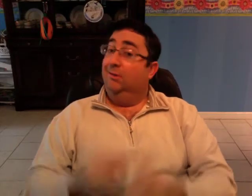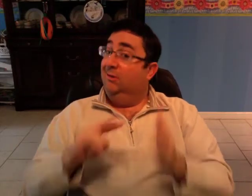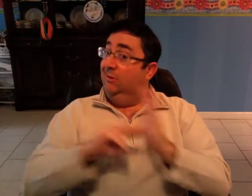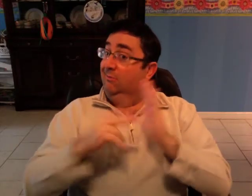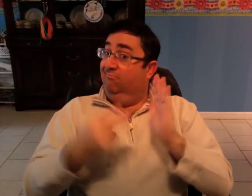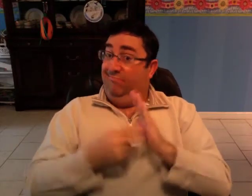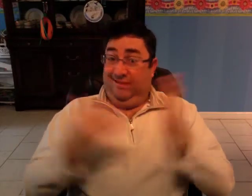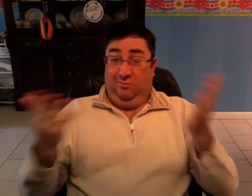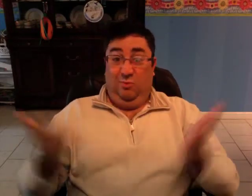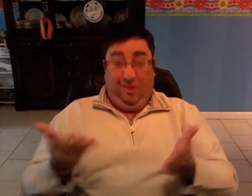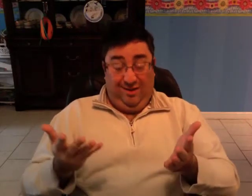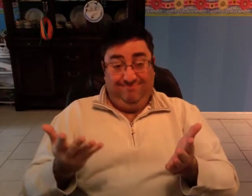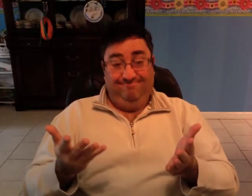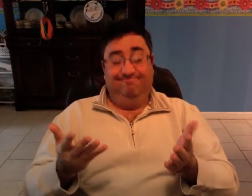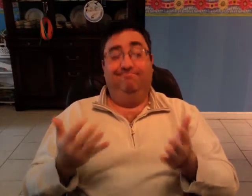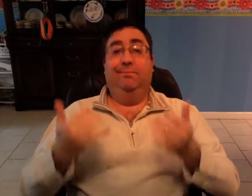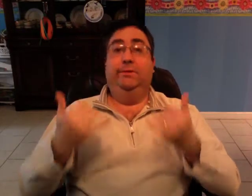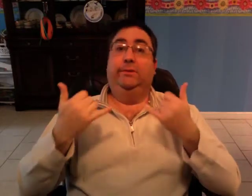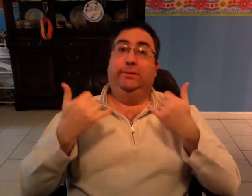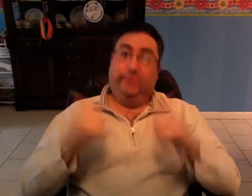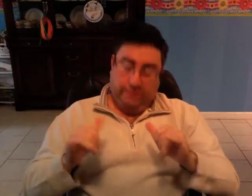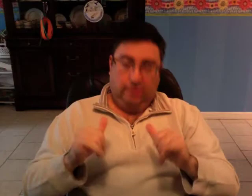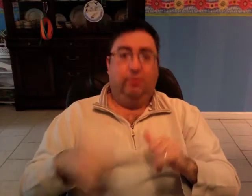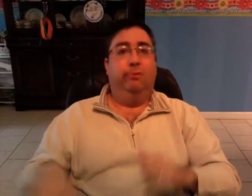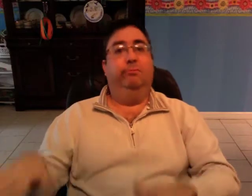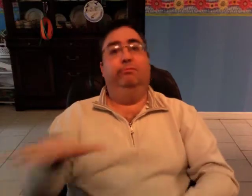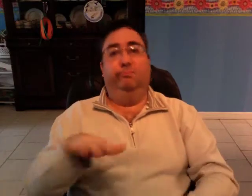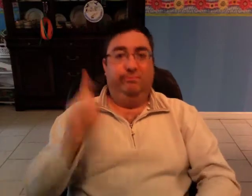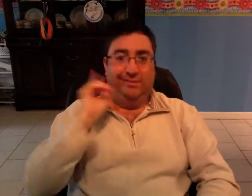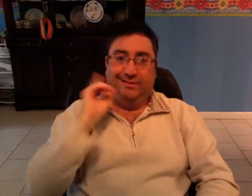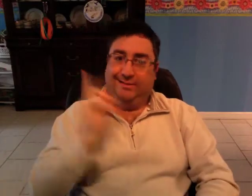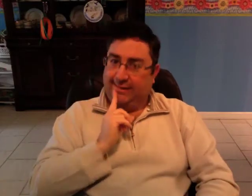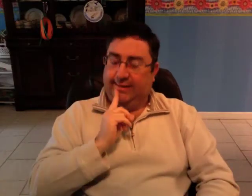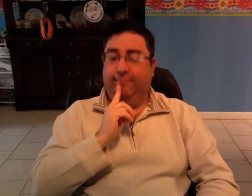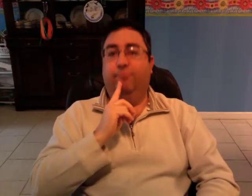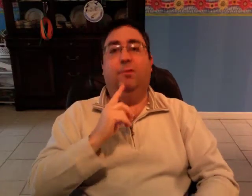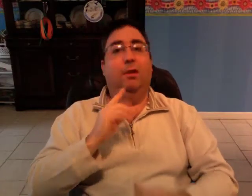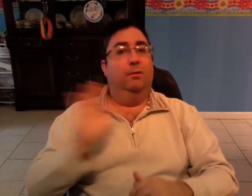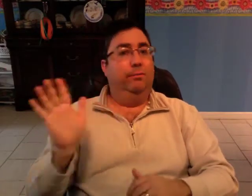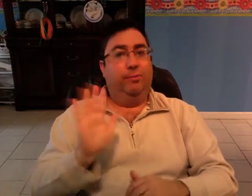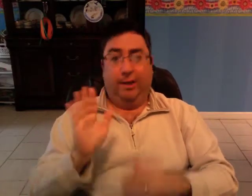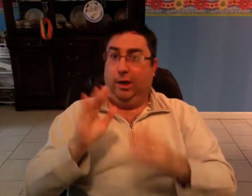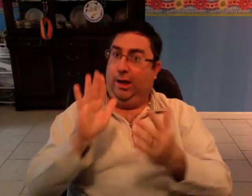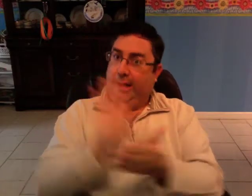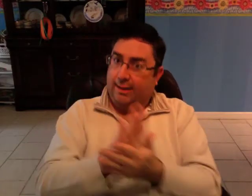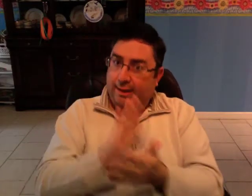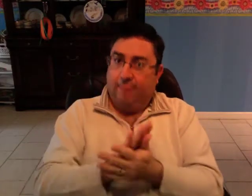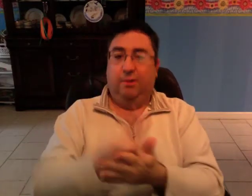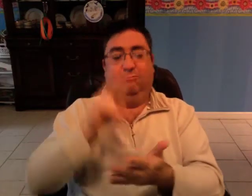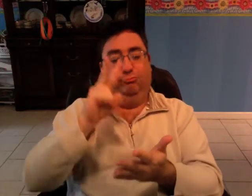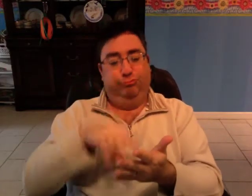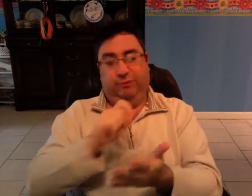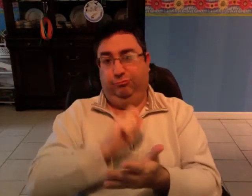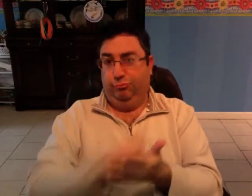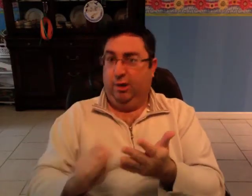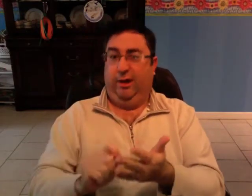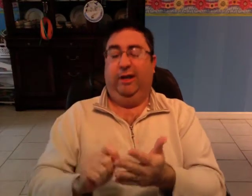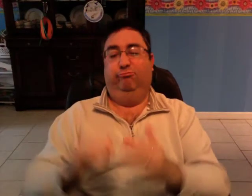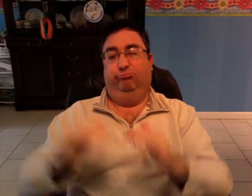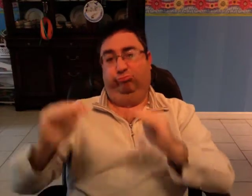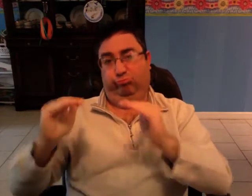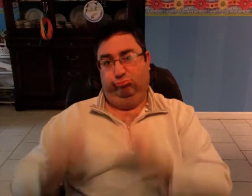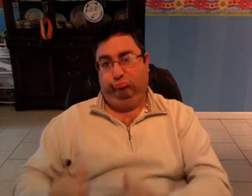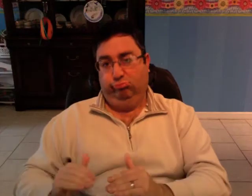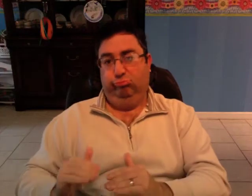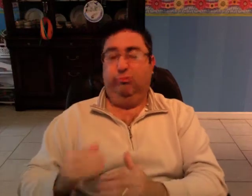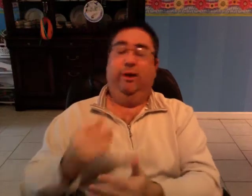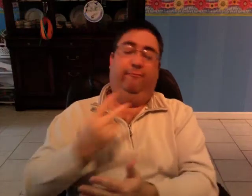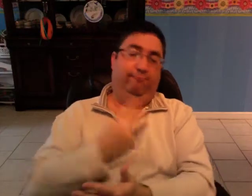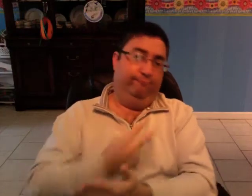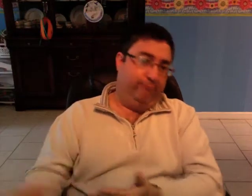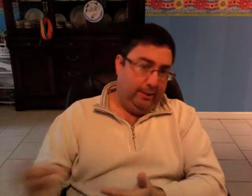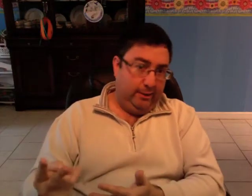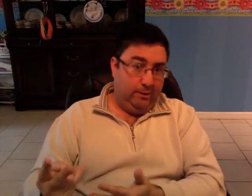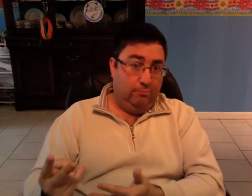The upshot of this was that Deaf academics and literacy was still low and failing.